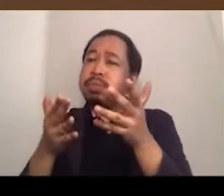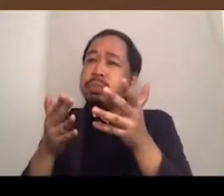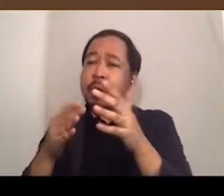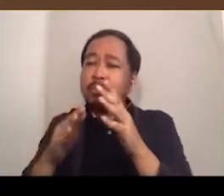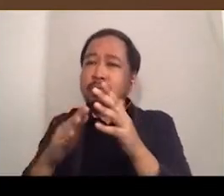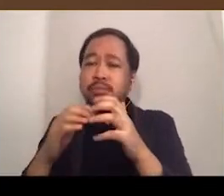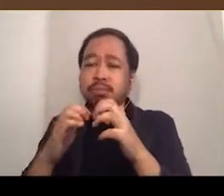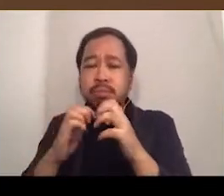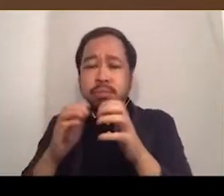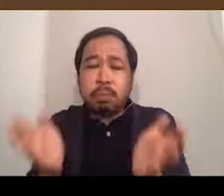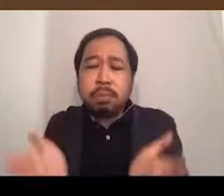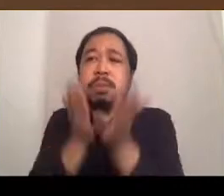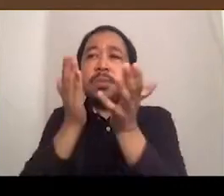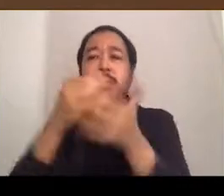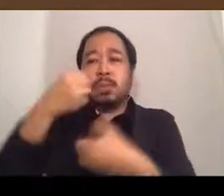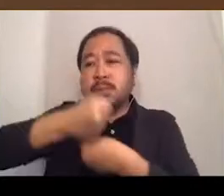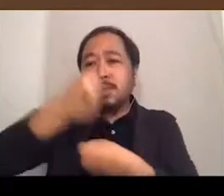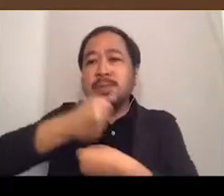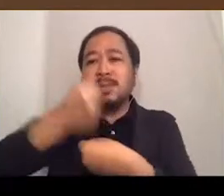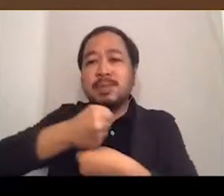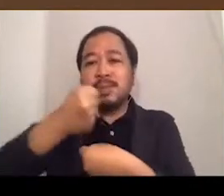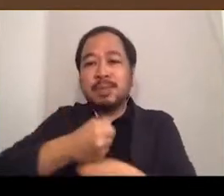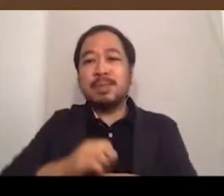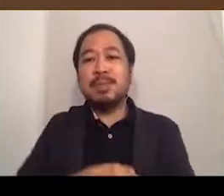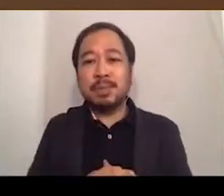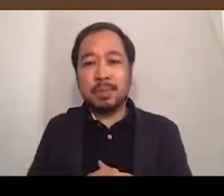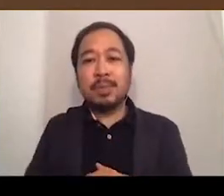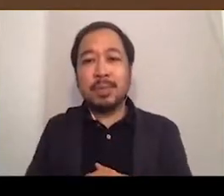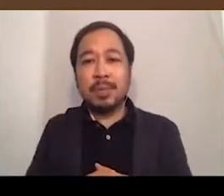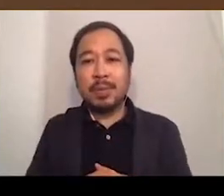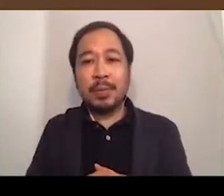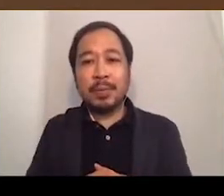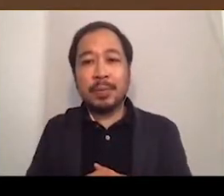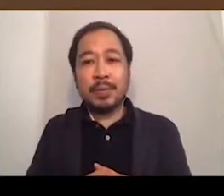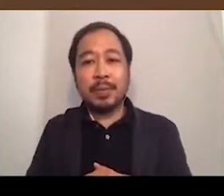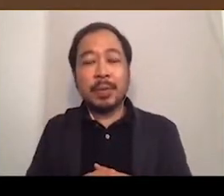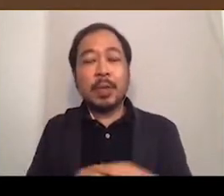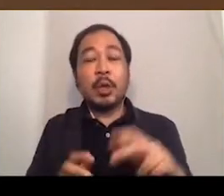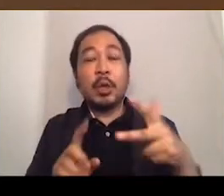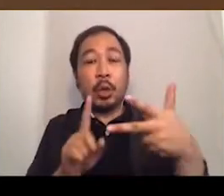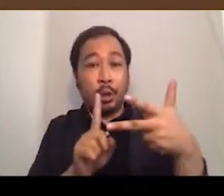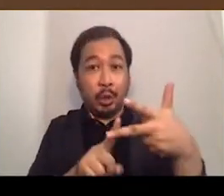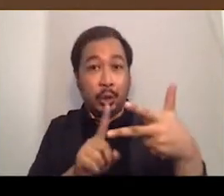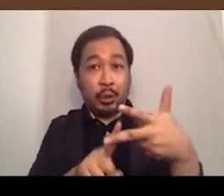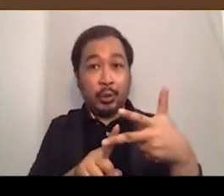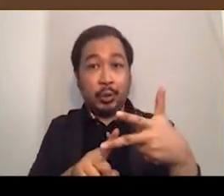Third, we should enhance international collaboration.